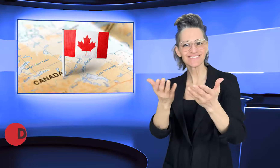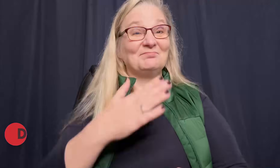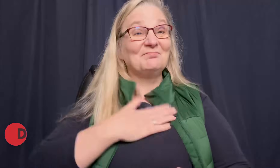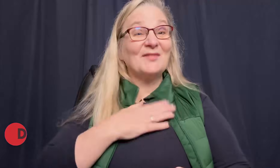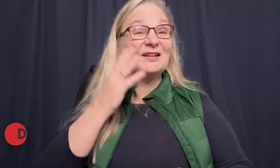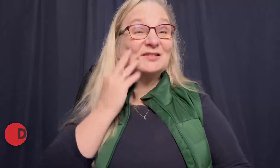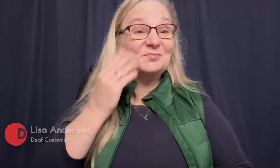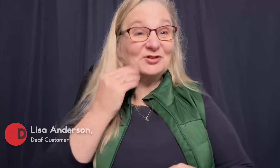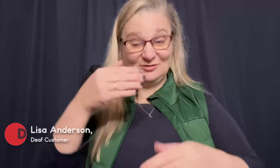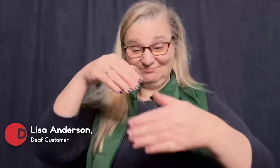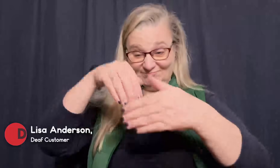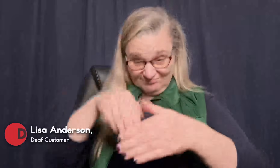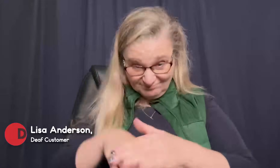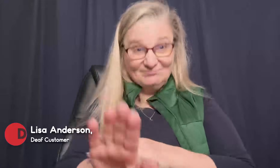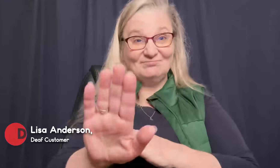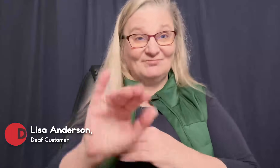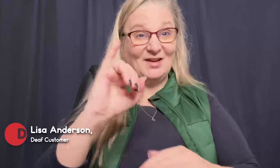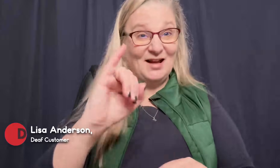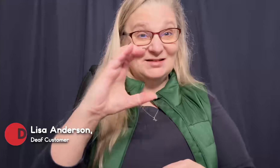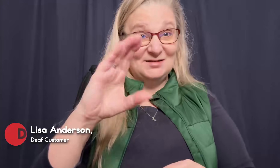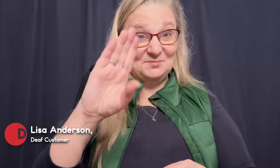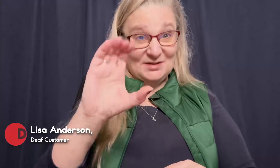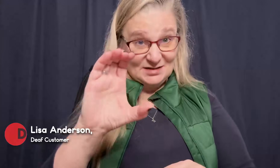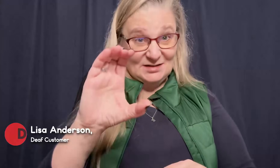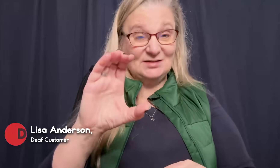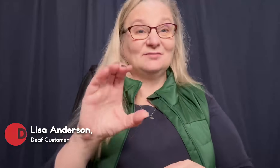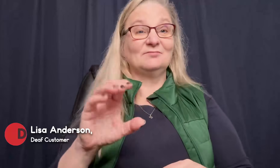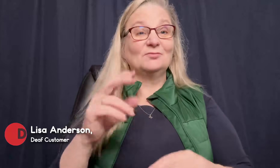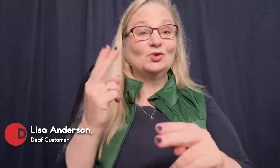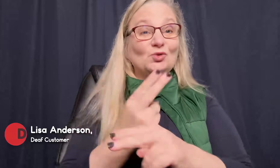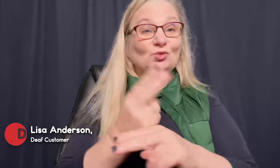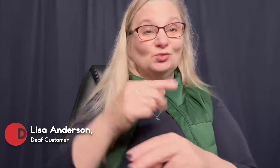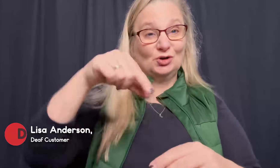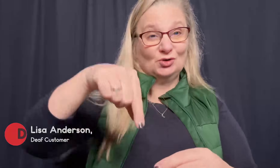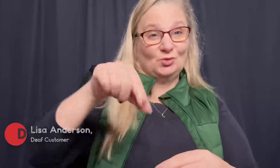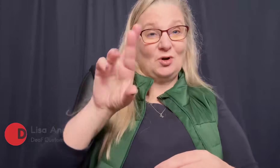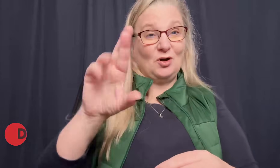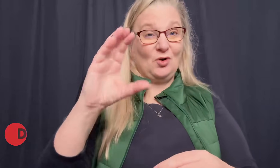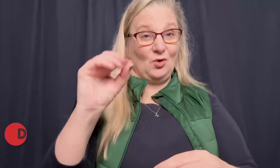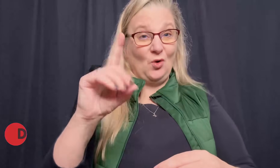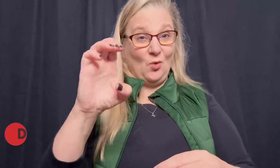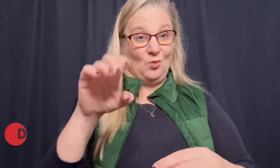My experience visiting the ICBC office and using the QR code to